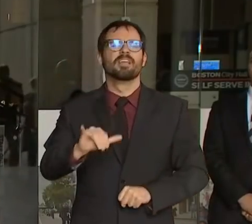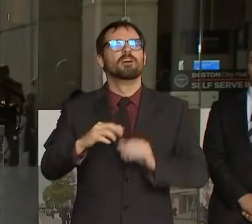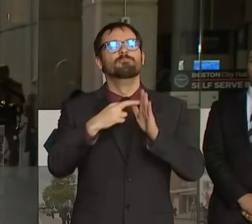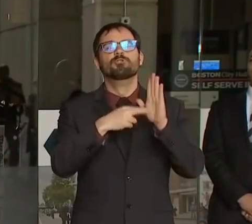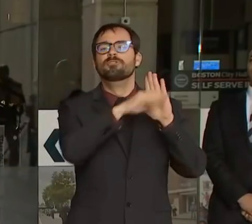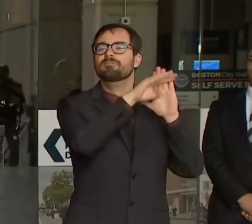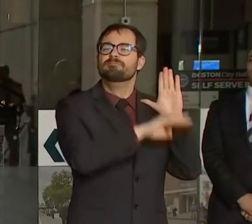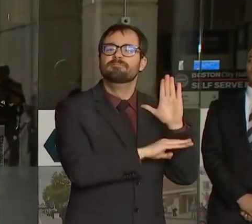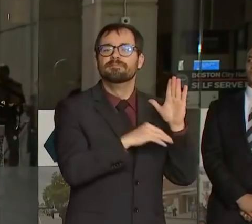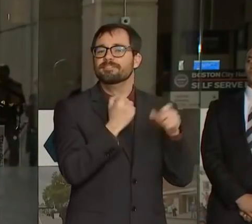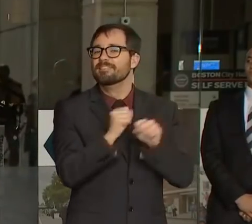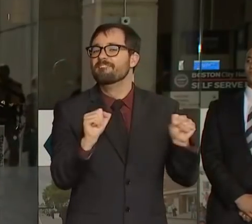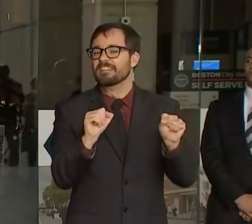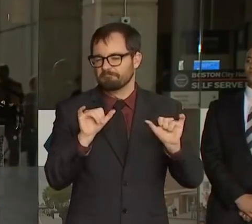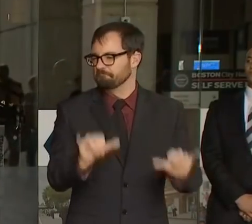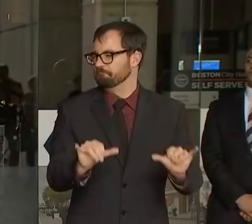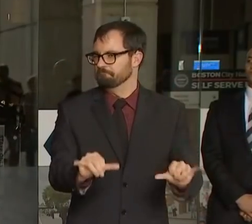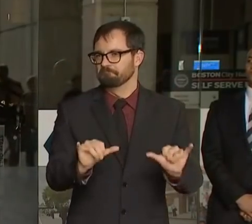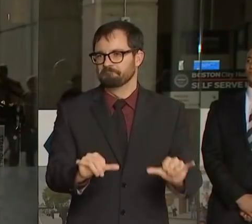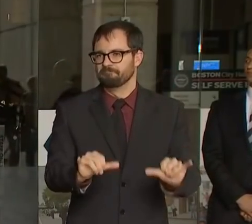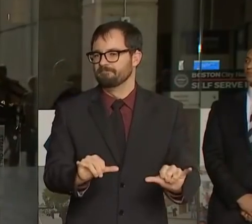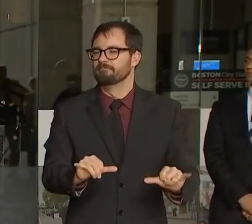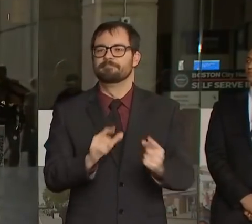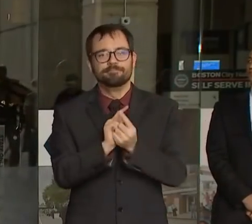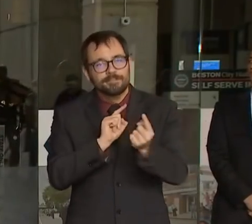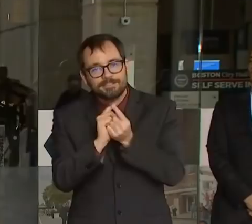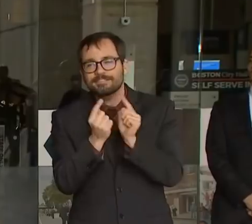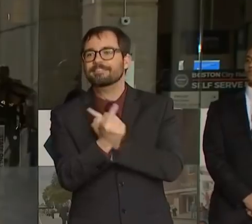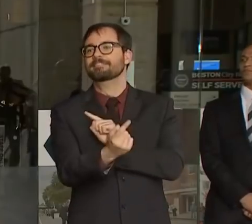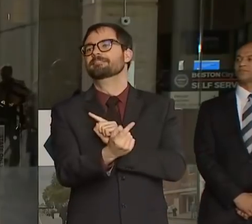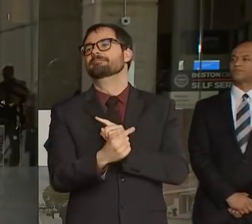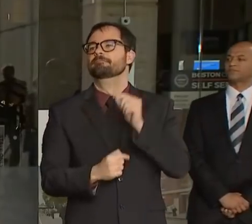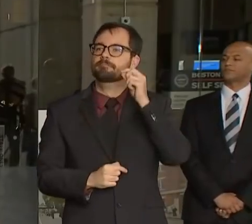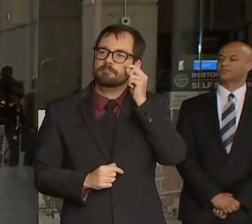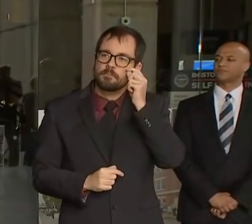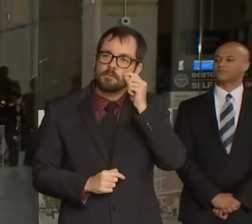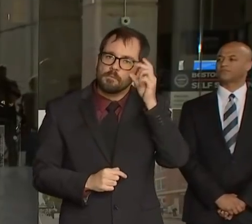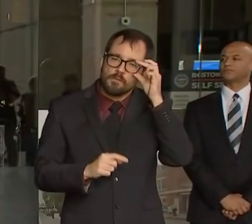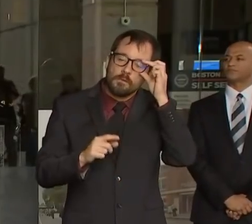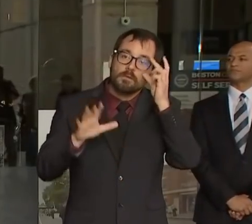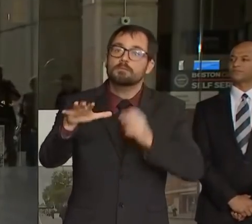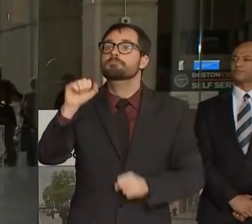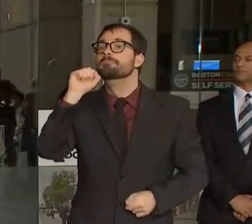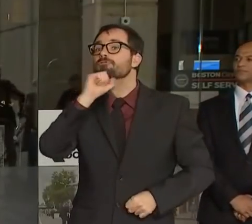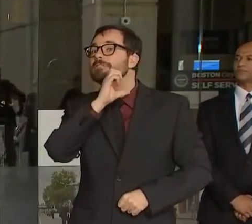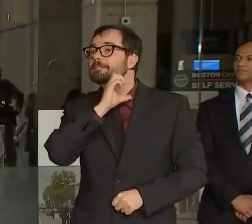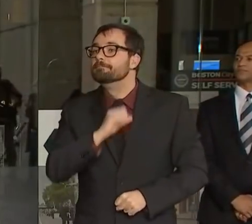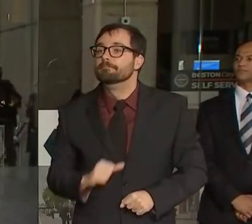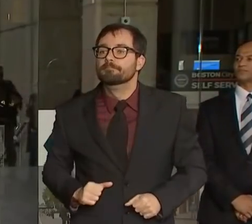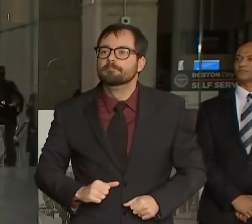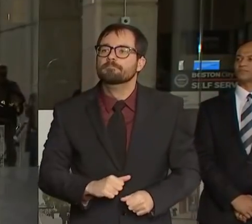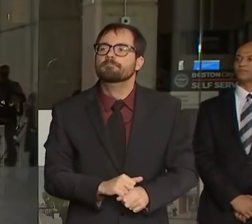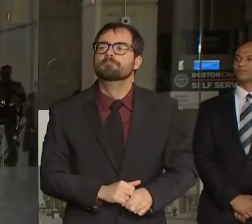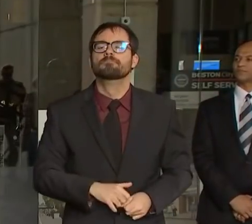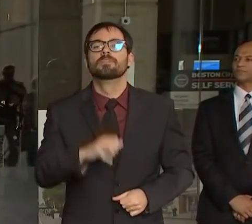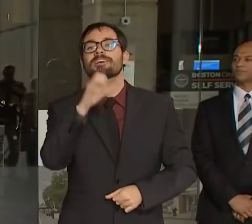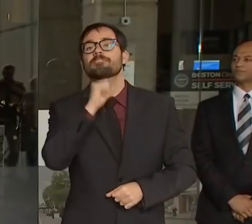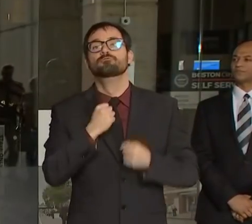IS SAFE. THE RULES ARE THE SAME ABOUT PHYSICAL DISTANCING AND DOING WHAT WE CAN TO MAKE SURE WE HAVE PHYSICAL DISTANCING.